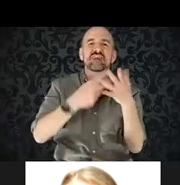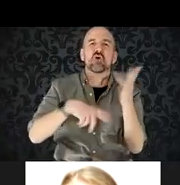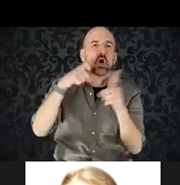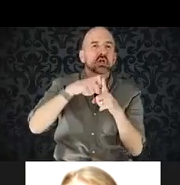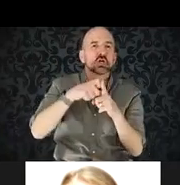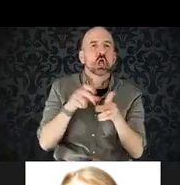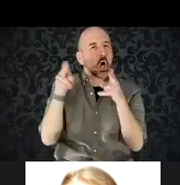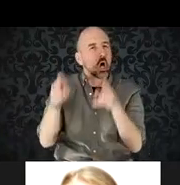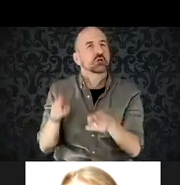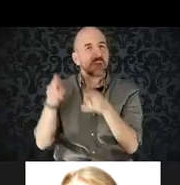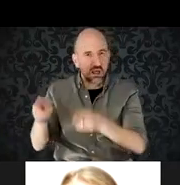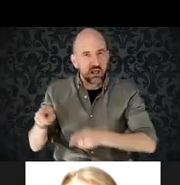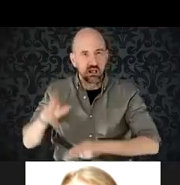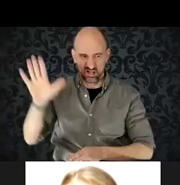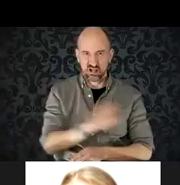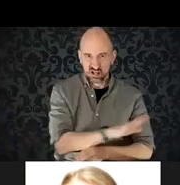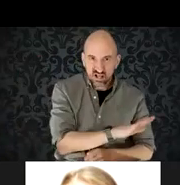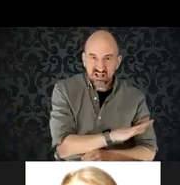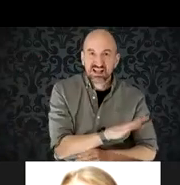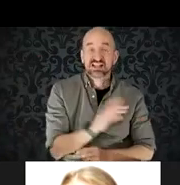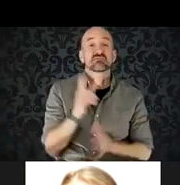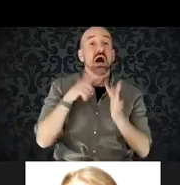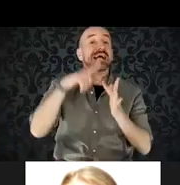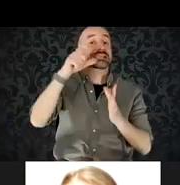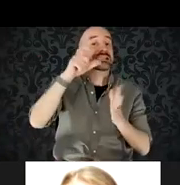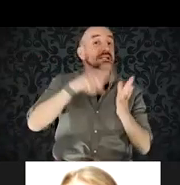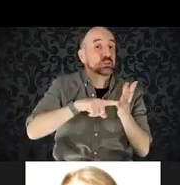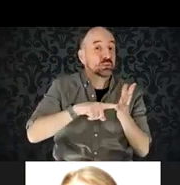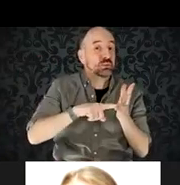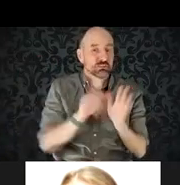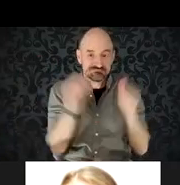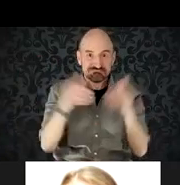currently- just about to be started work on, which is at